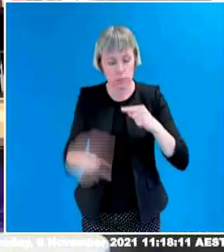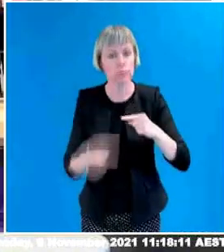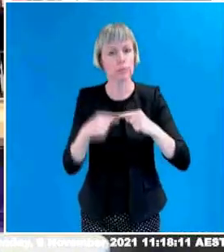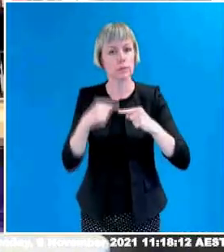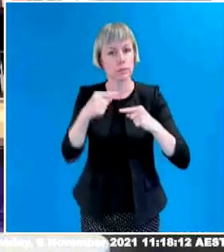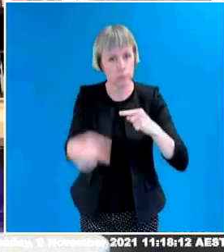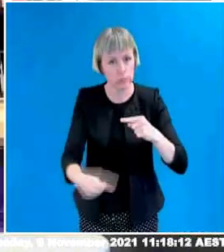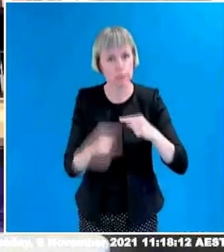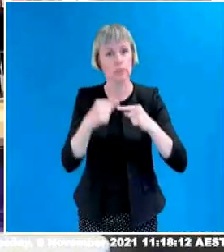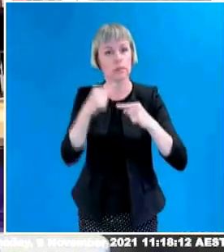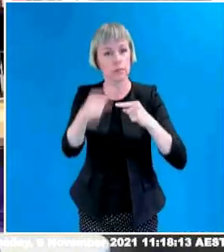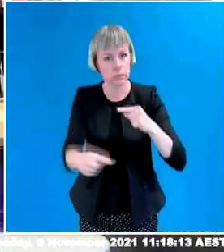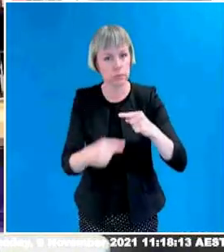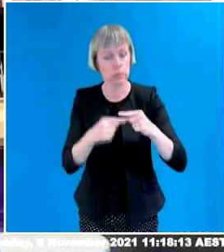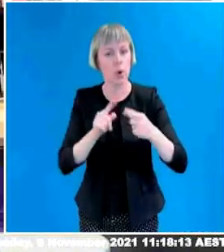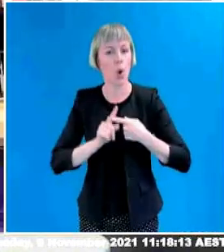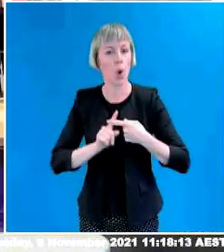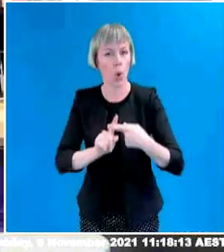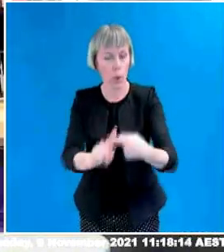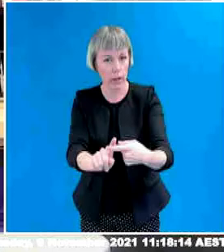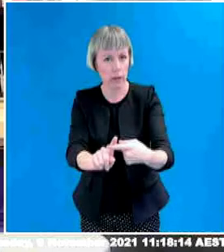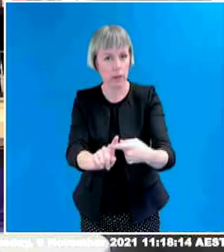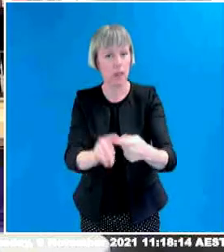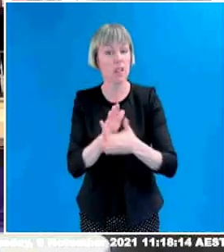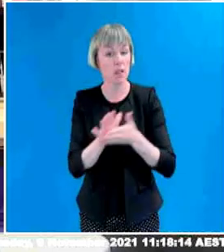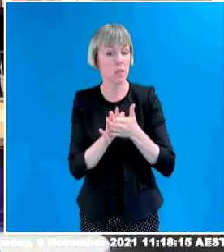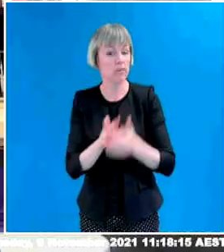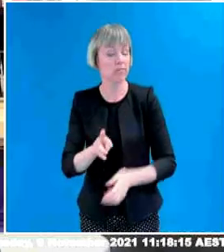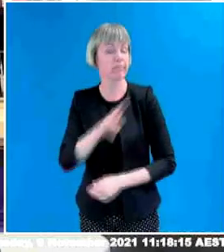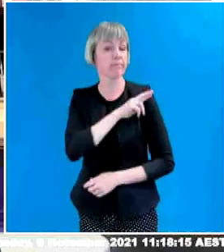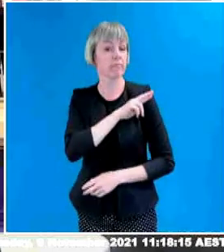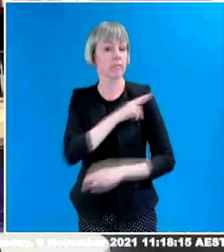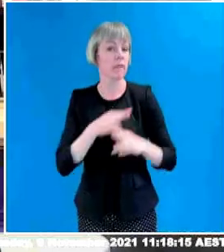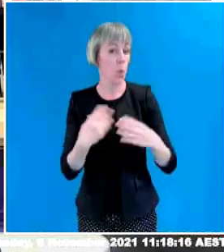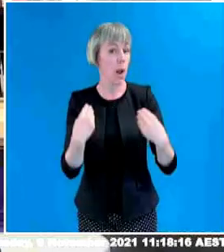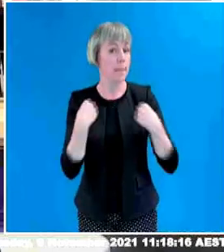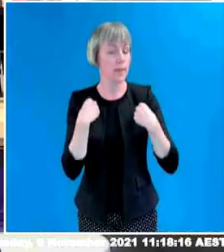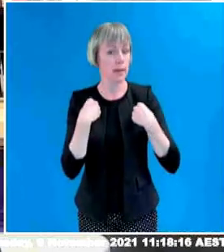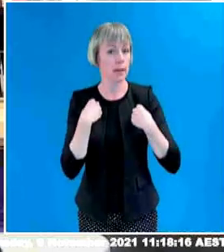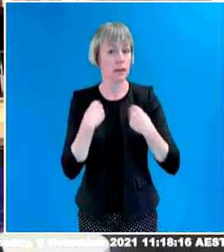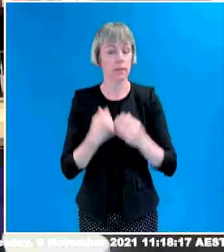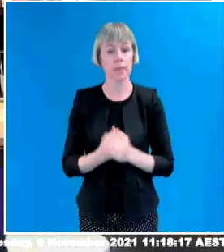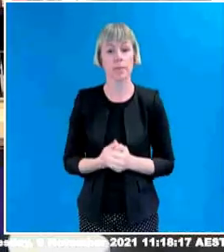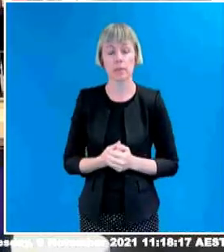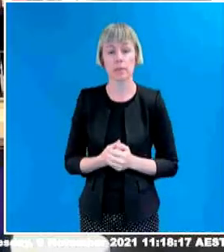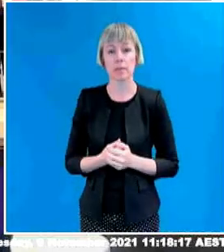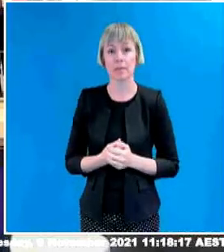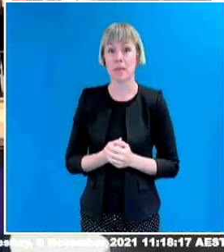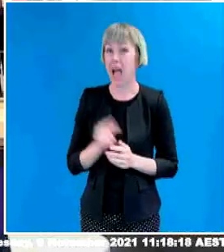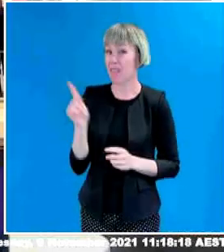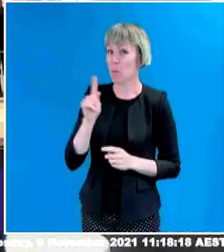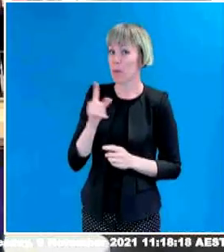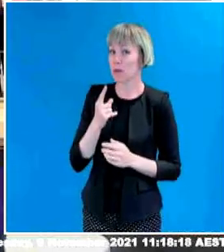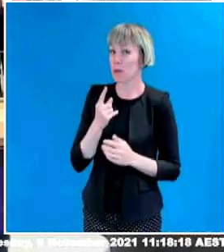identify and track in a manner that they have often only done to focus on financial impact.